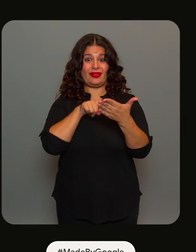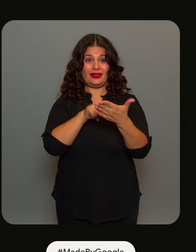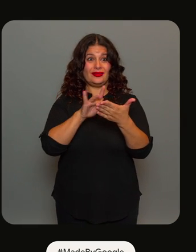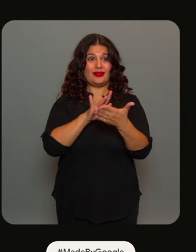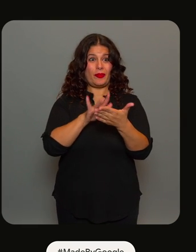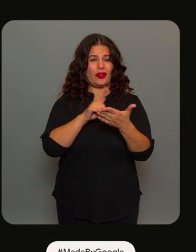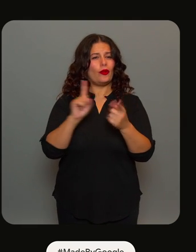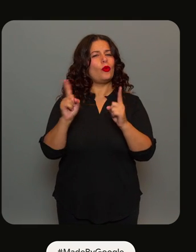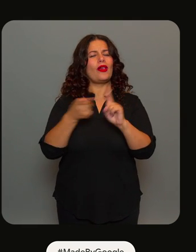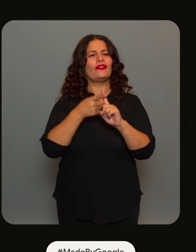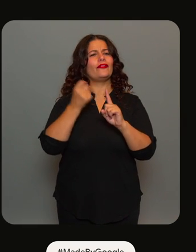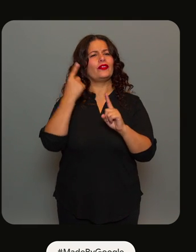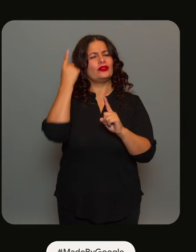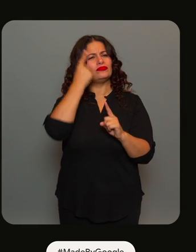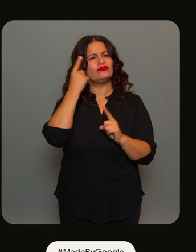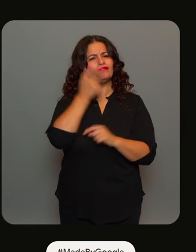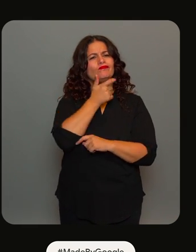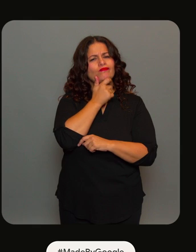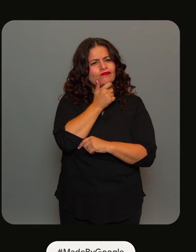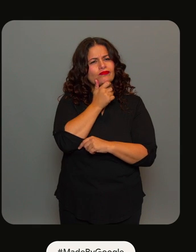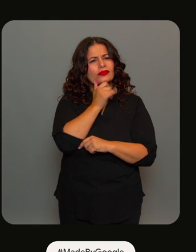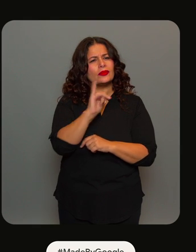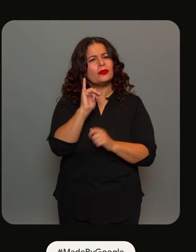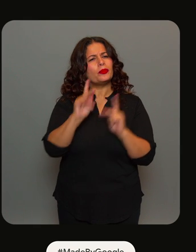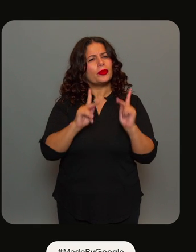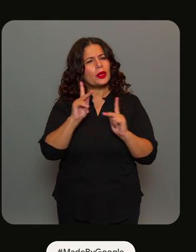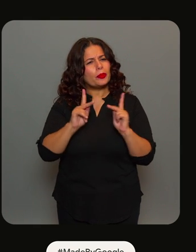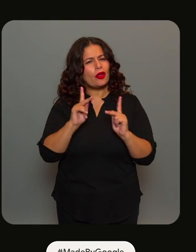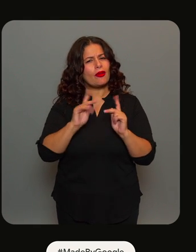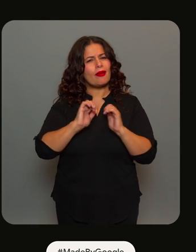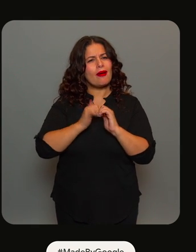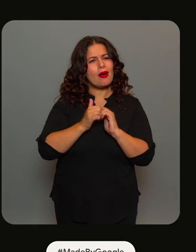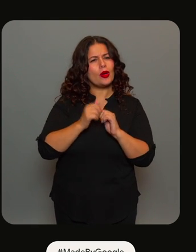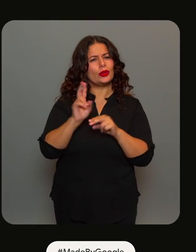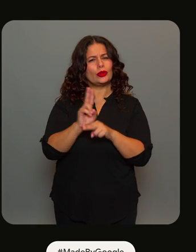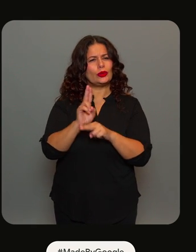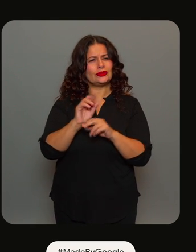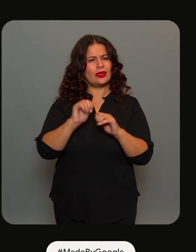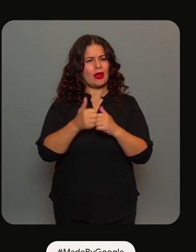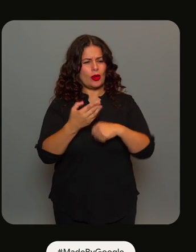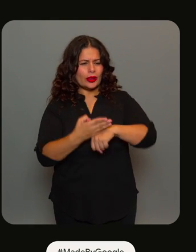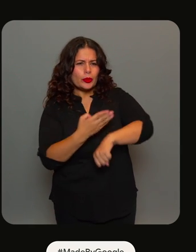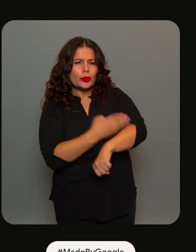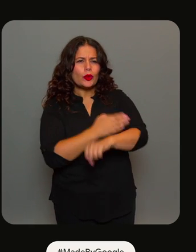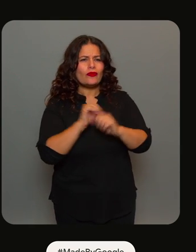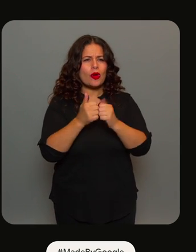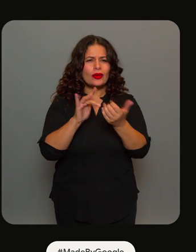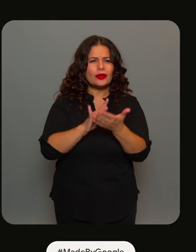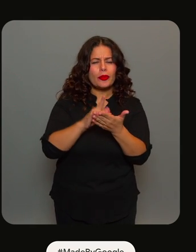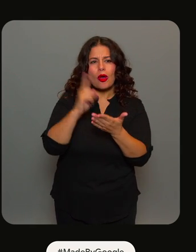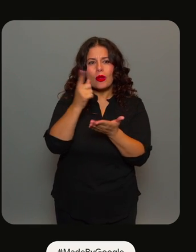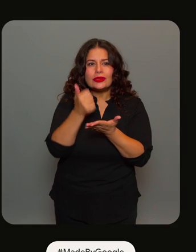we asked ourselves was, how can we make a tablet that's always helpful for everyone?